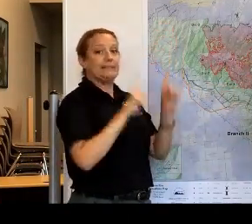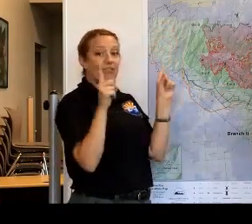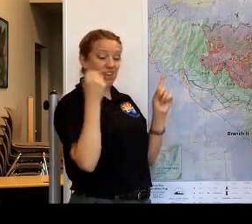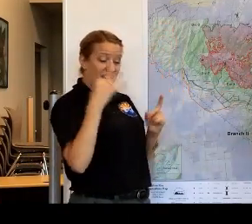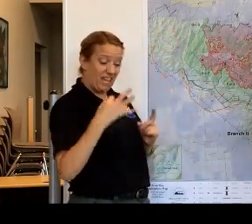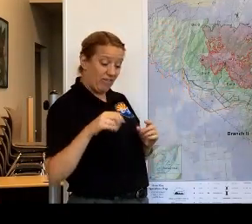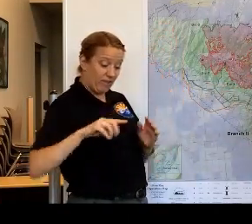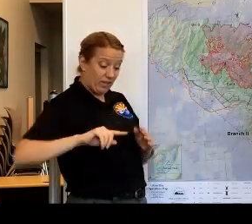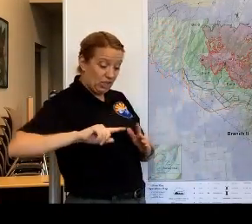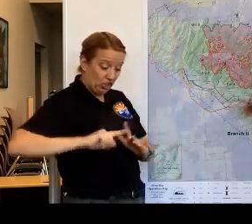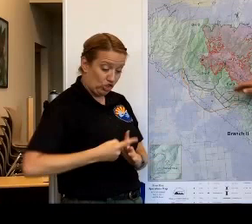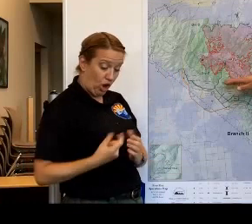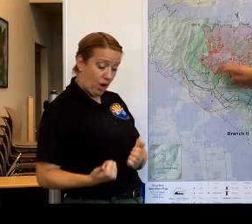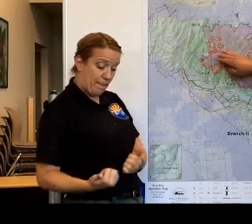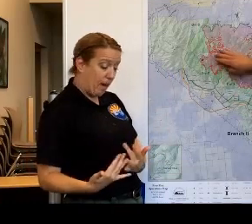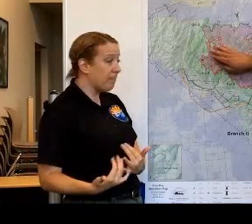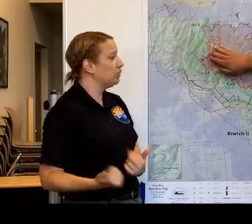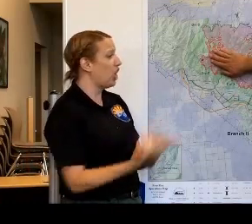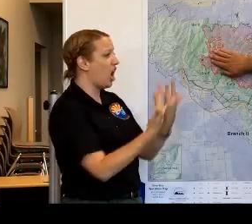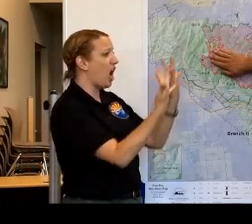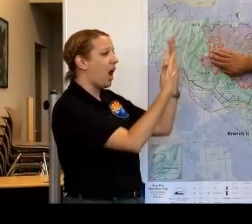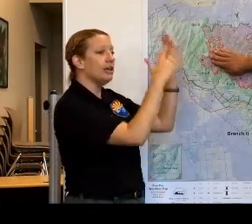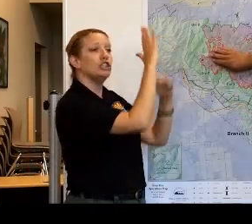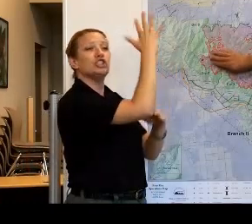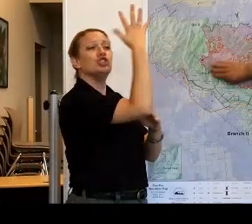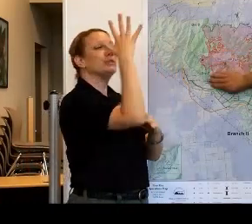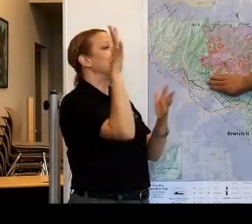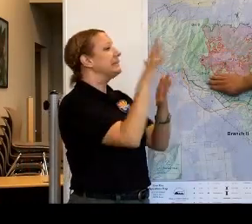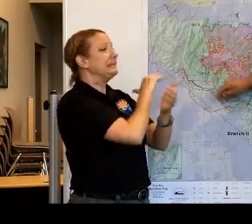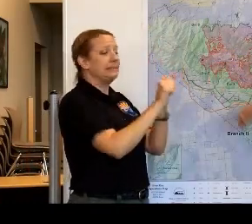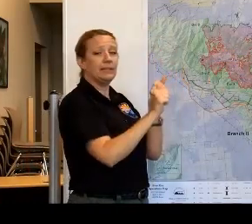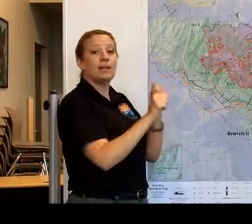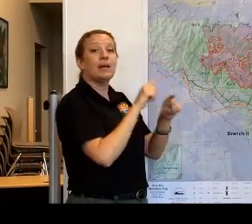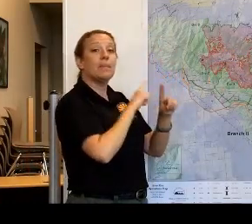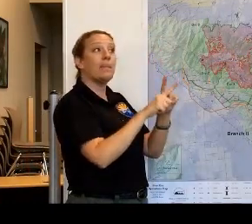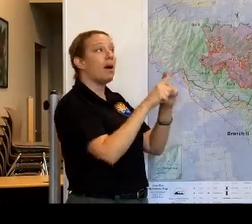lot of the trees but right now it's at the top burning down and so it's a much